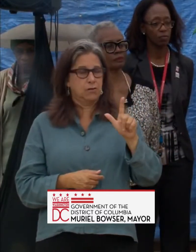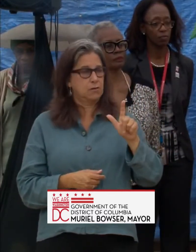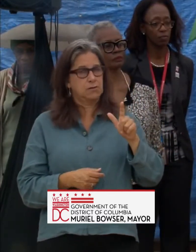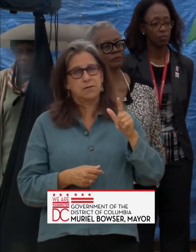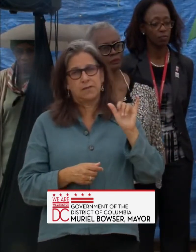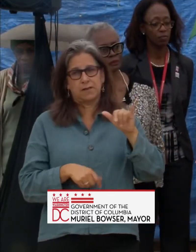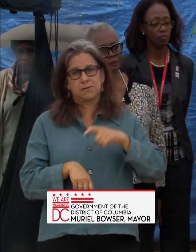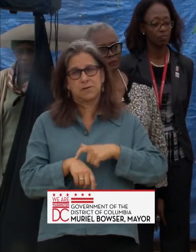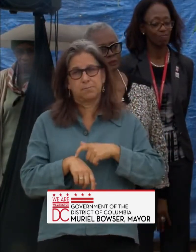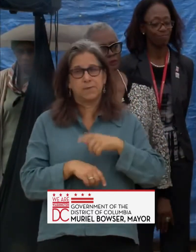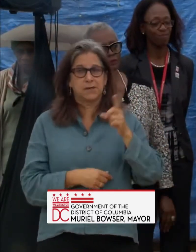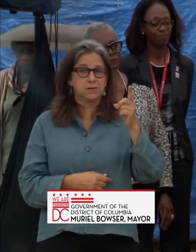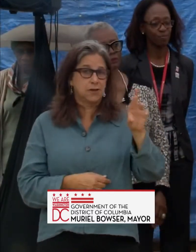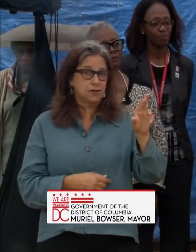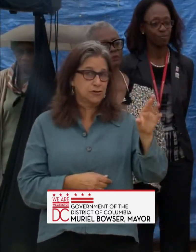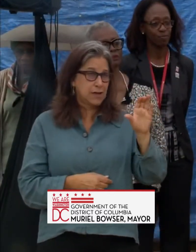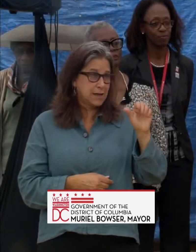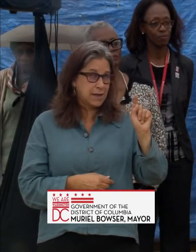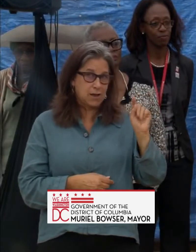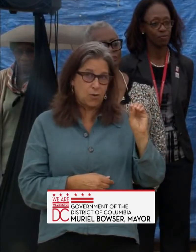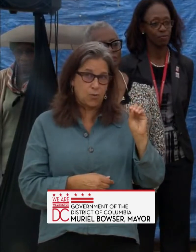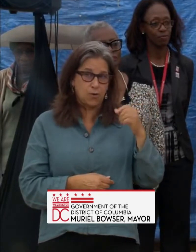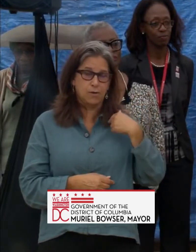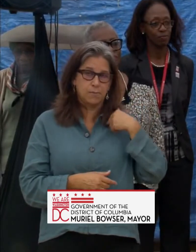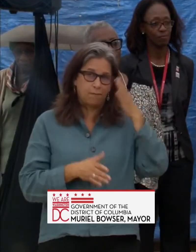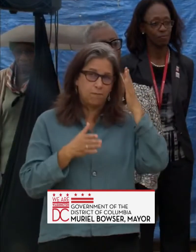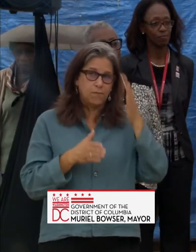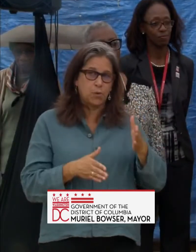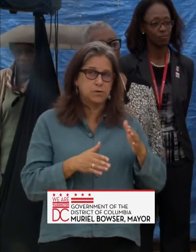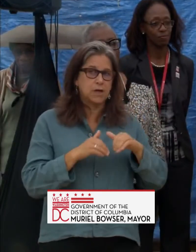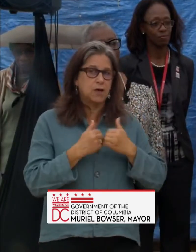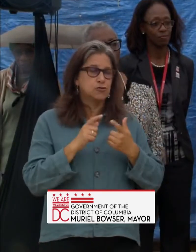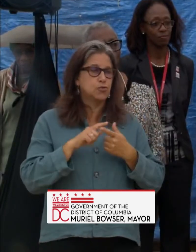CATO, OUR FOCUS IS ON HOW WE TRANSFORM ALL ACCESS TO